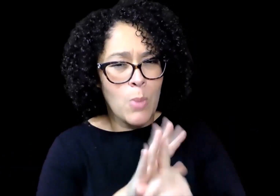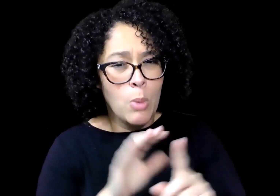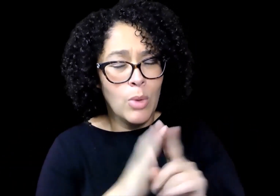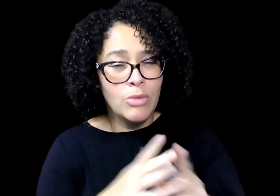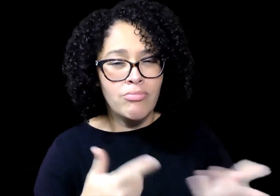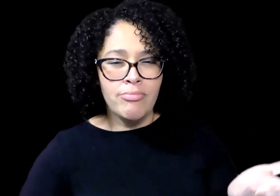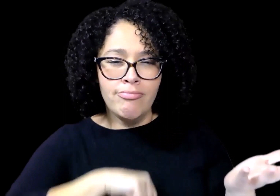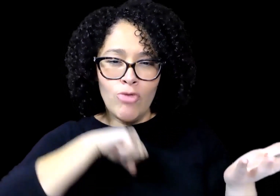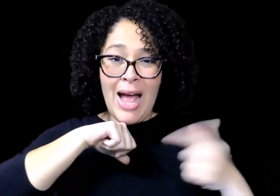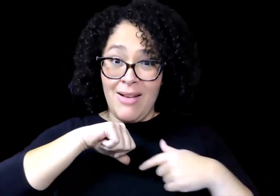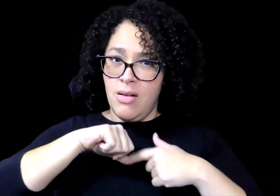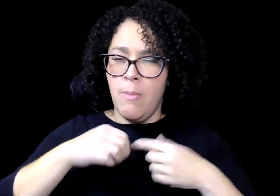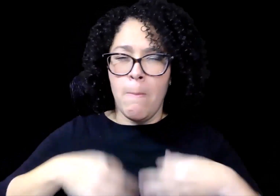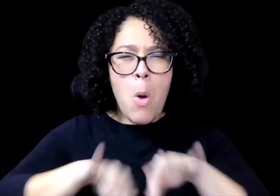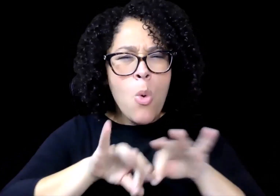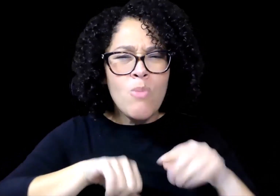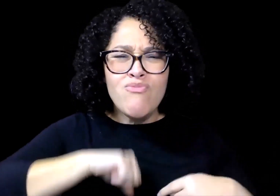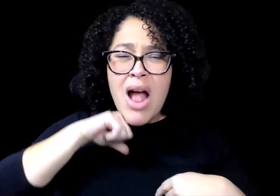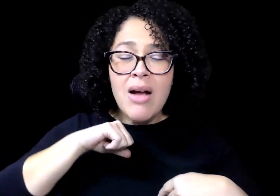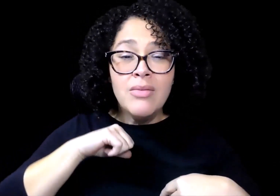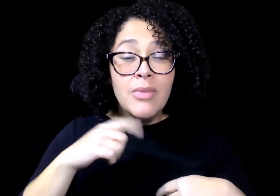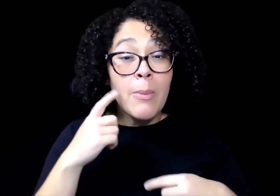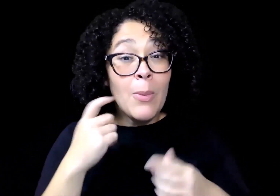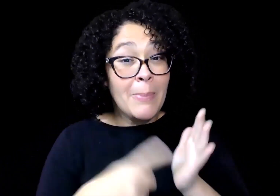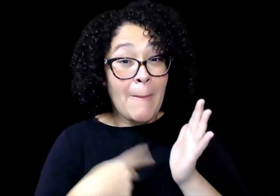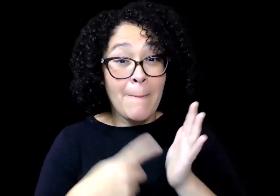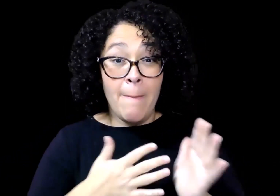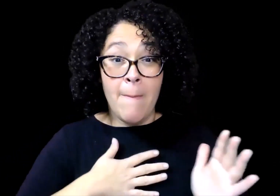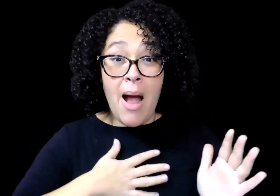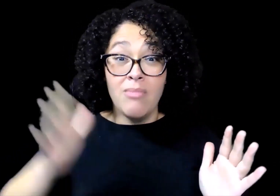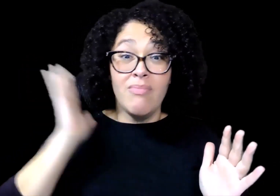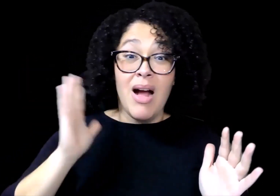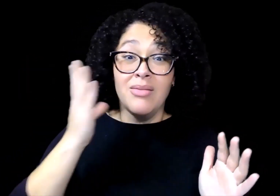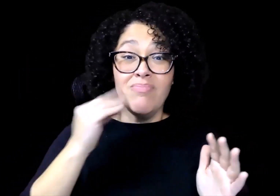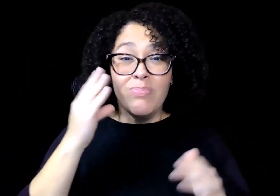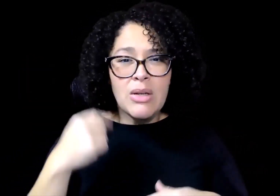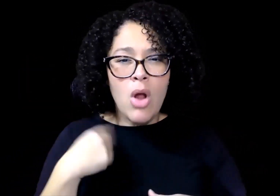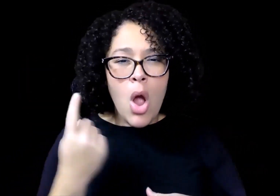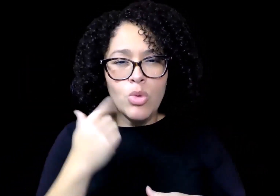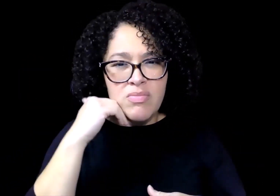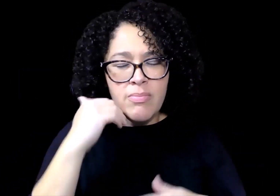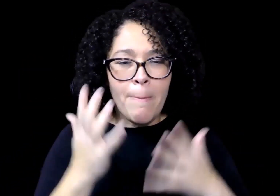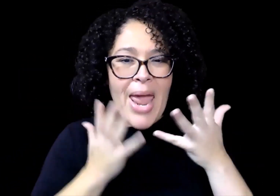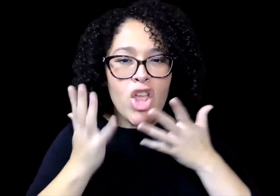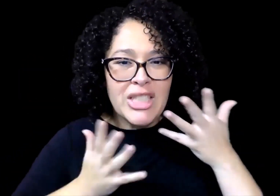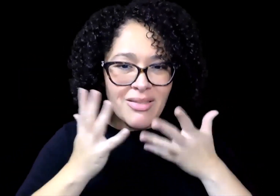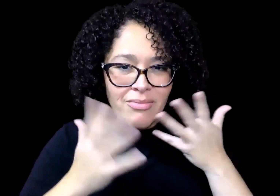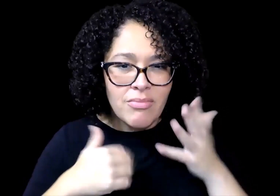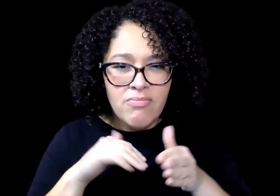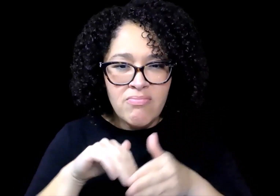the world so I try to expose them to the pride that I feel so that they'll feel pride I had